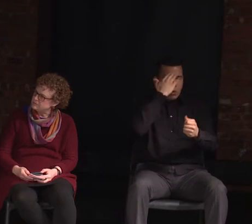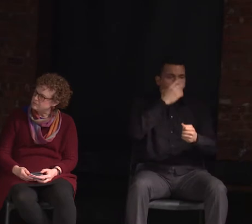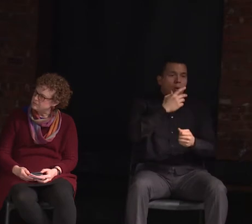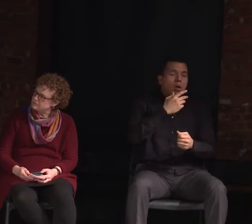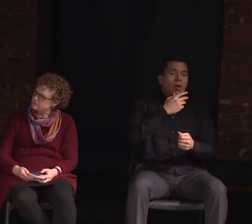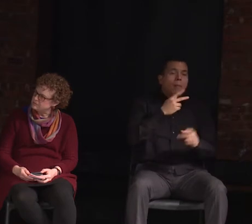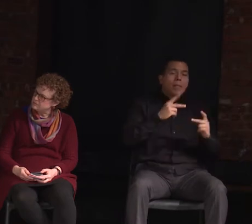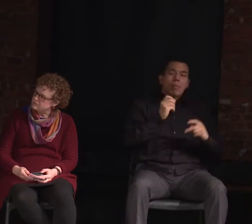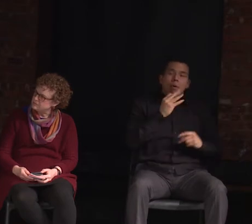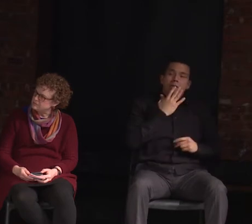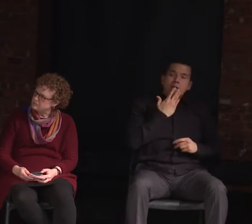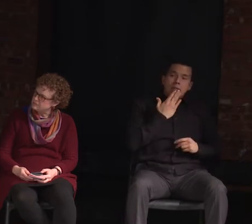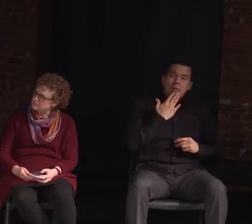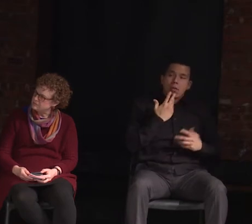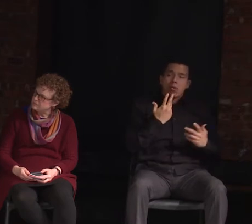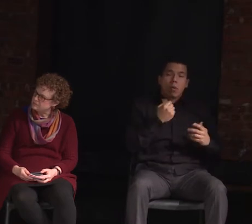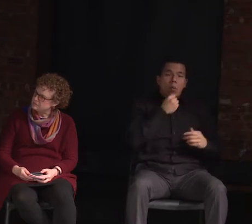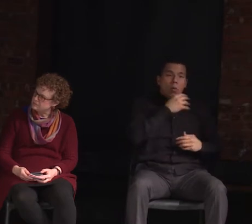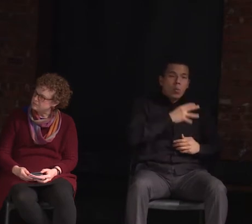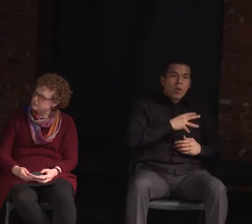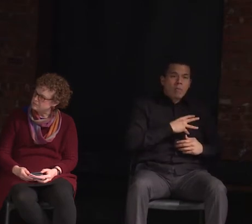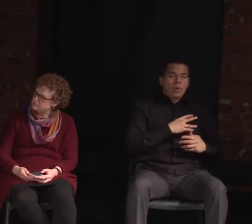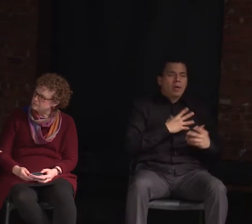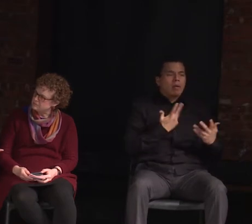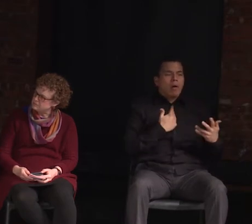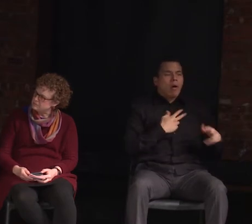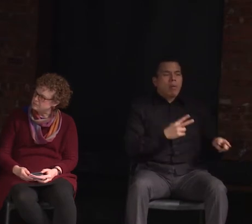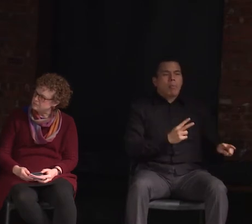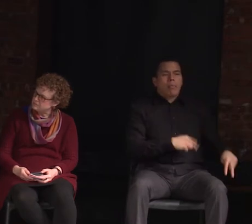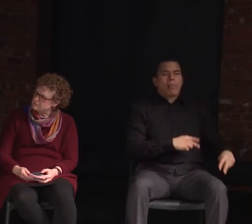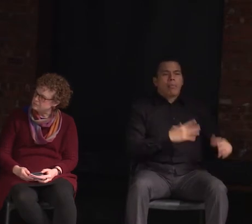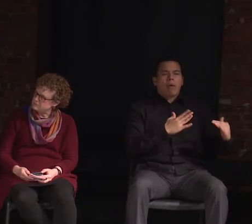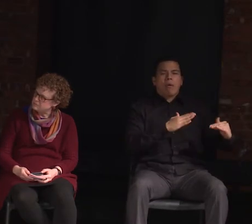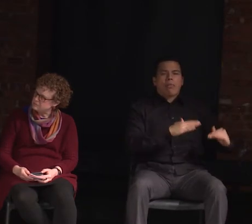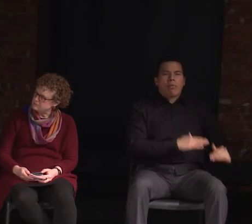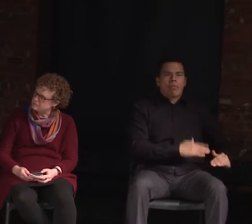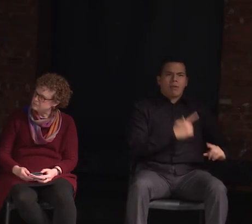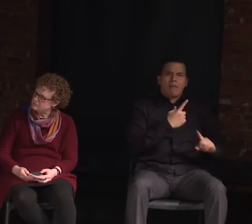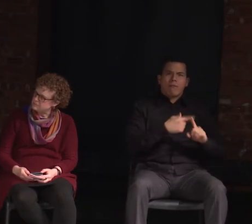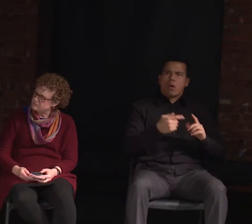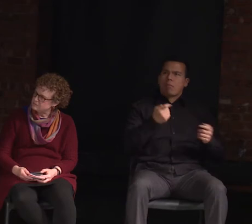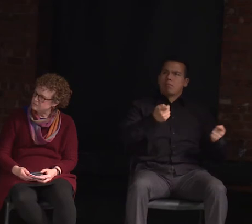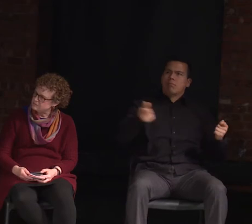were really being vilified by the highest level of government.